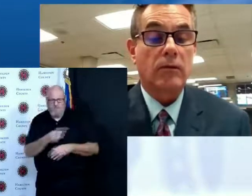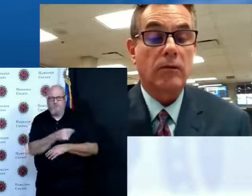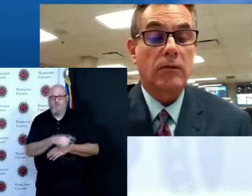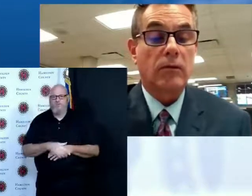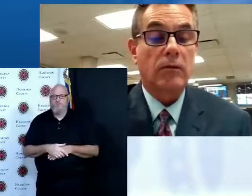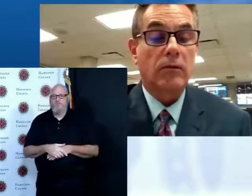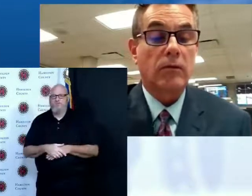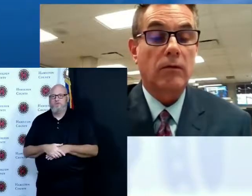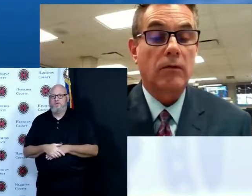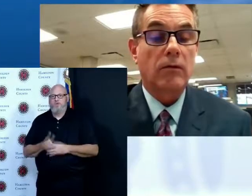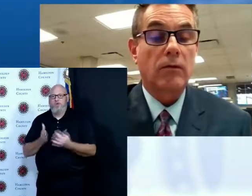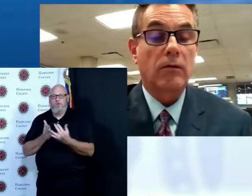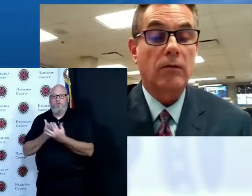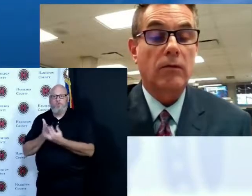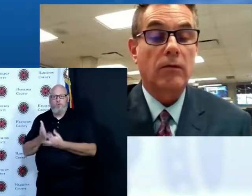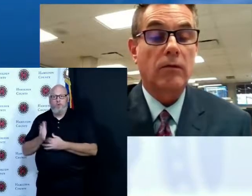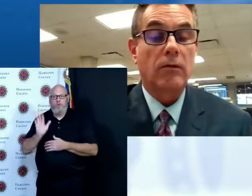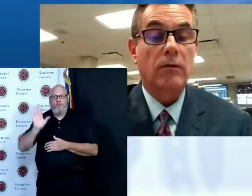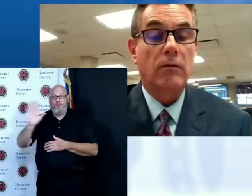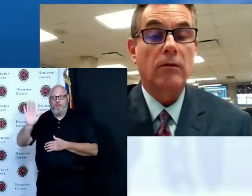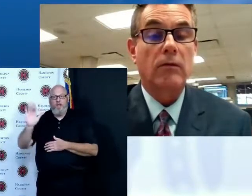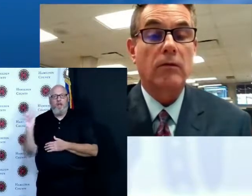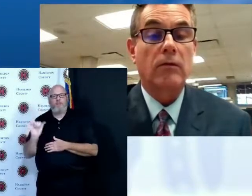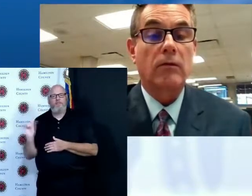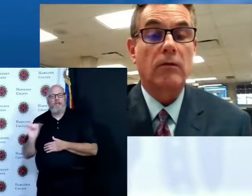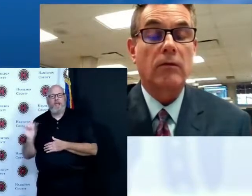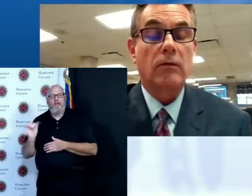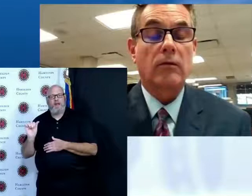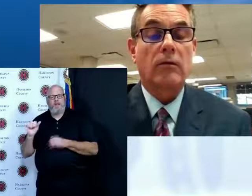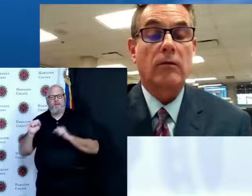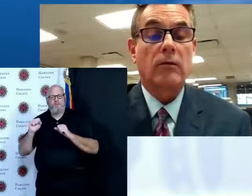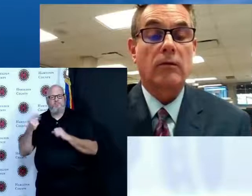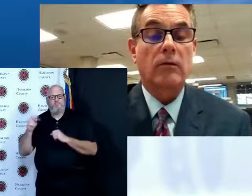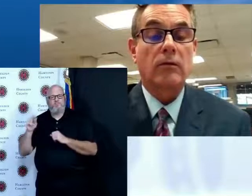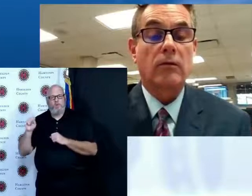will play a role and Public Health has plenty of capacity for any school that does not have that